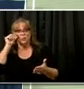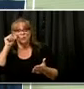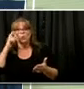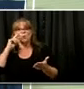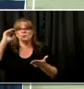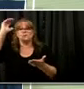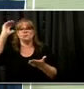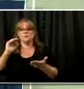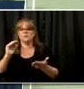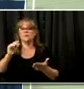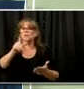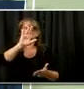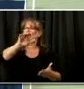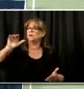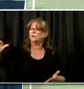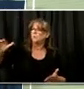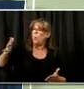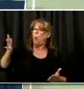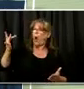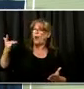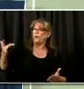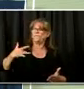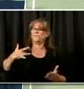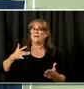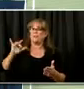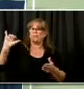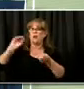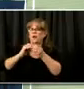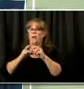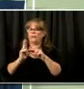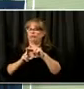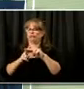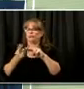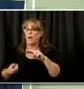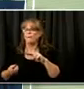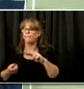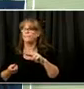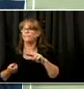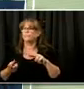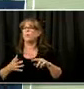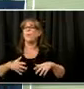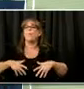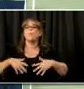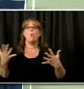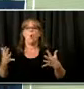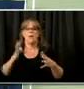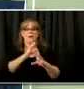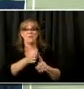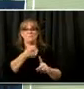critical to impart on students and residents in boulder well i think the the the warning